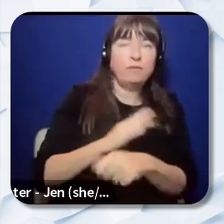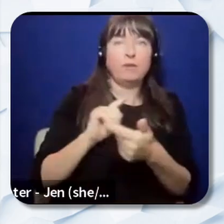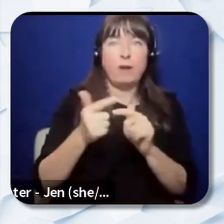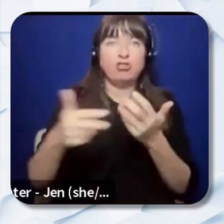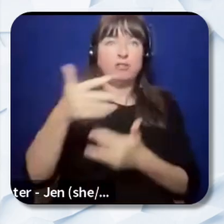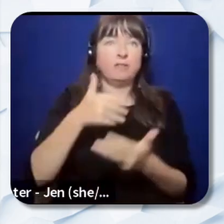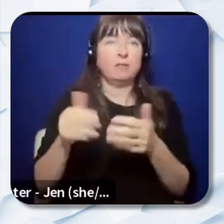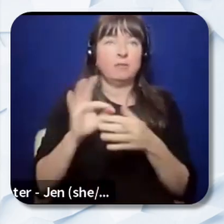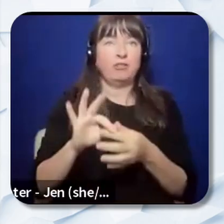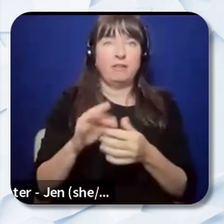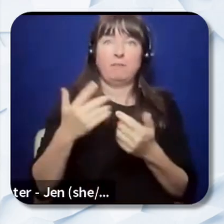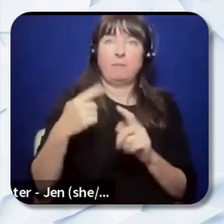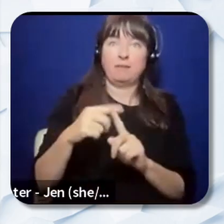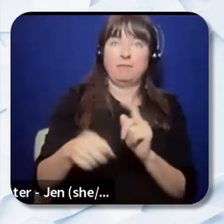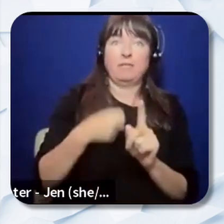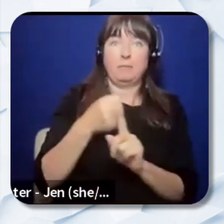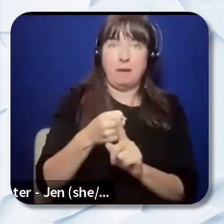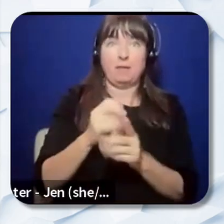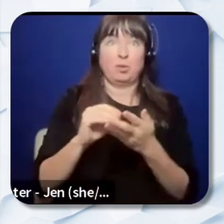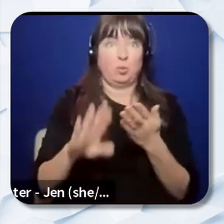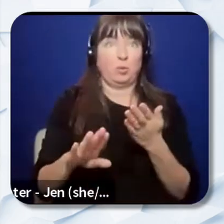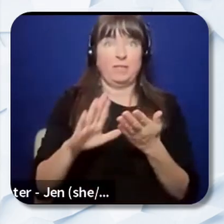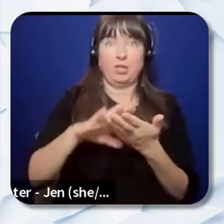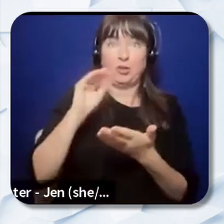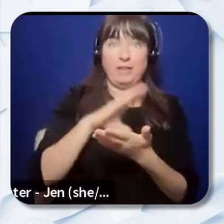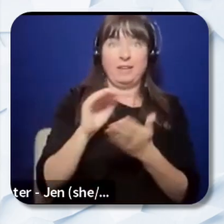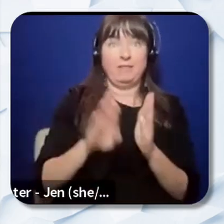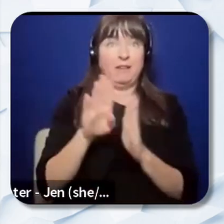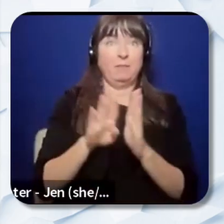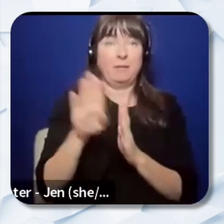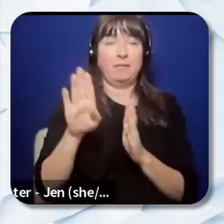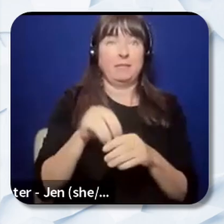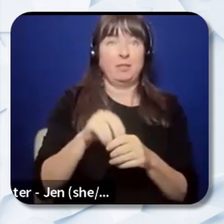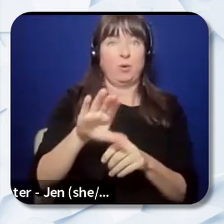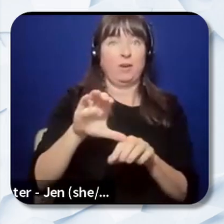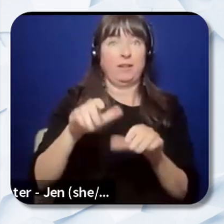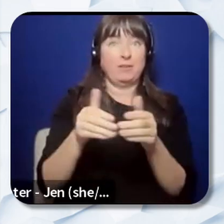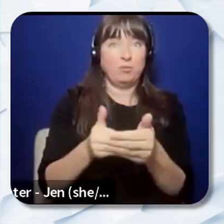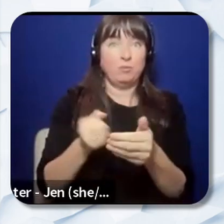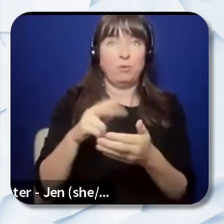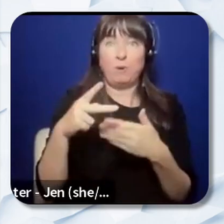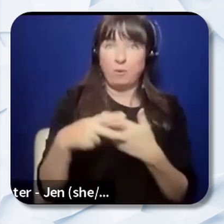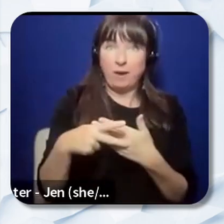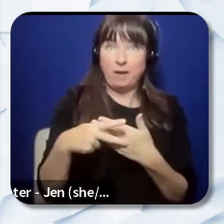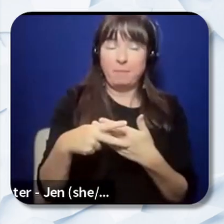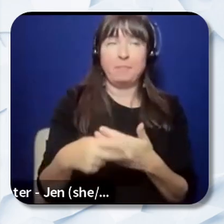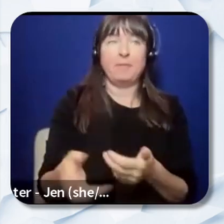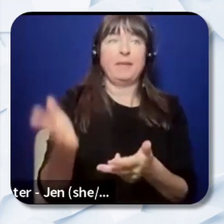have positively impacted students learning and development in your classroom or program? Question